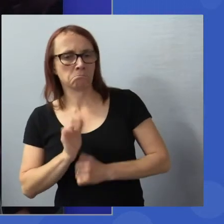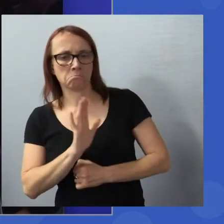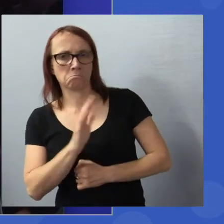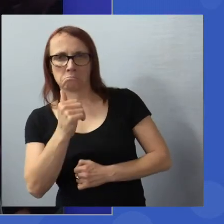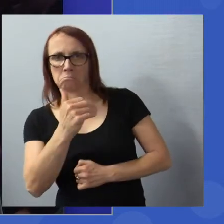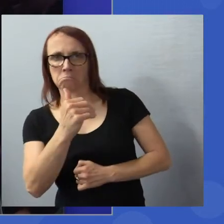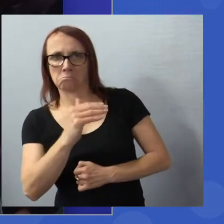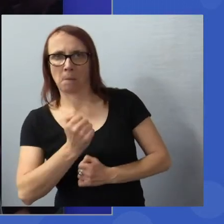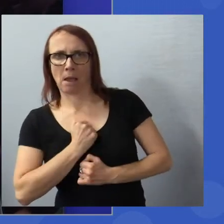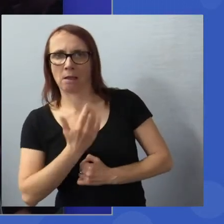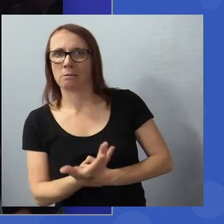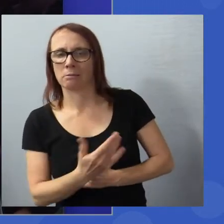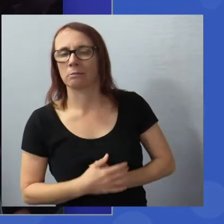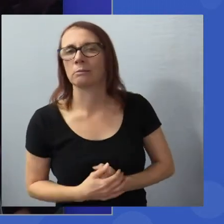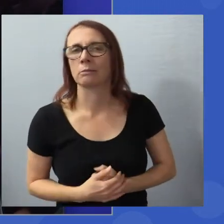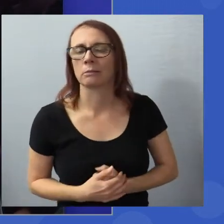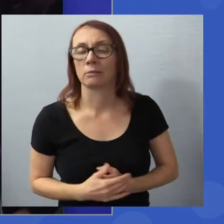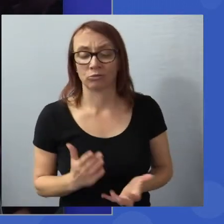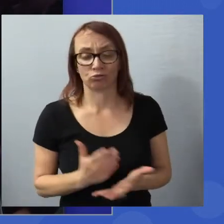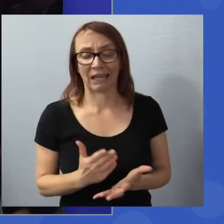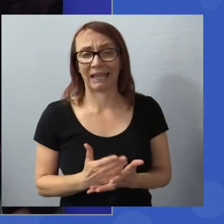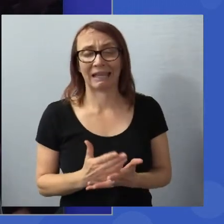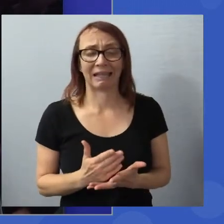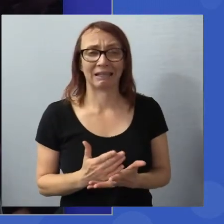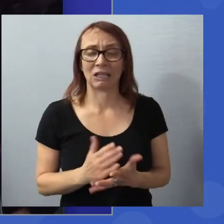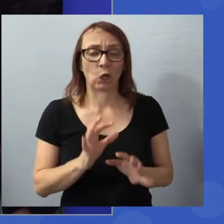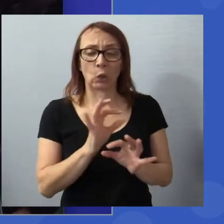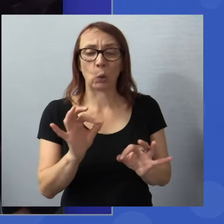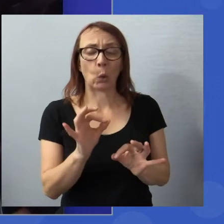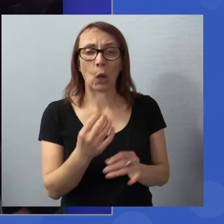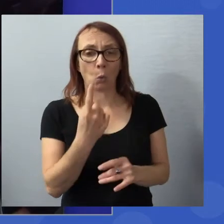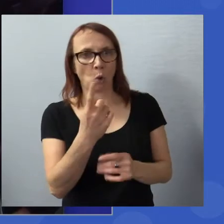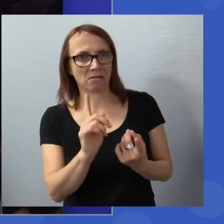of that so I suspect it's a mixed bag and and and in terms of where we are